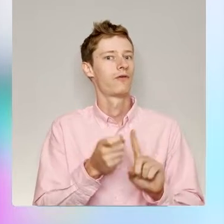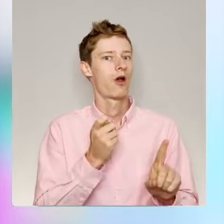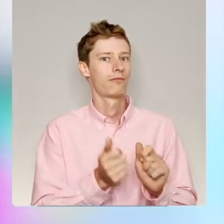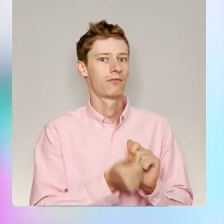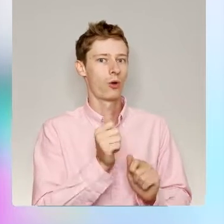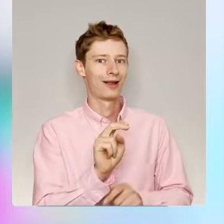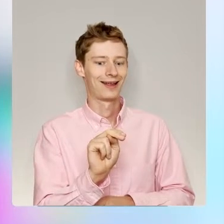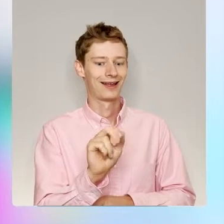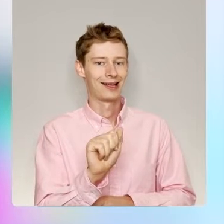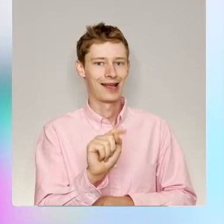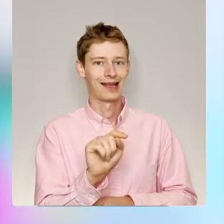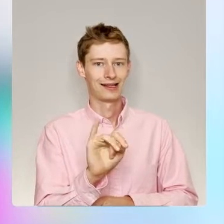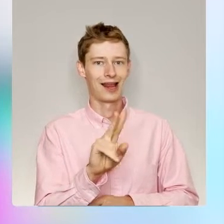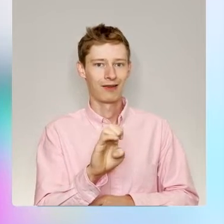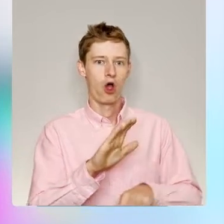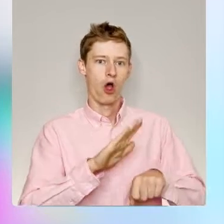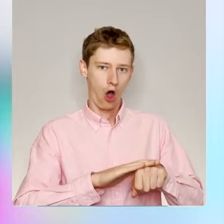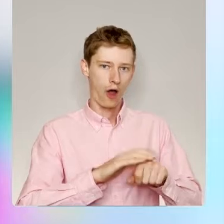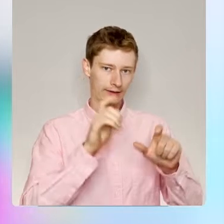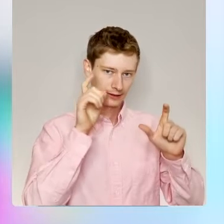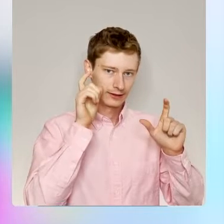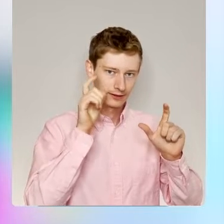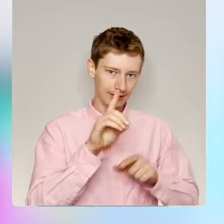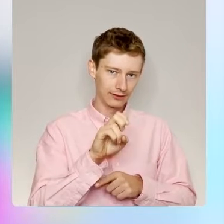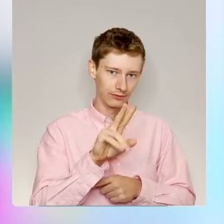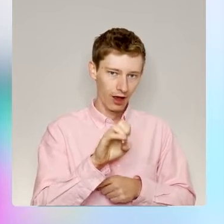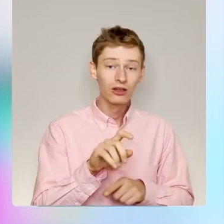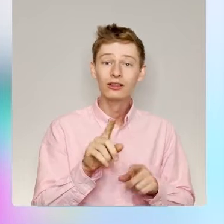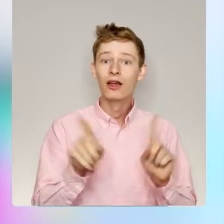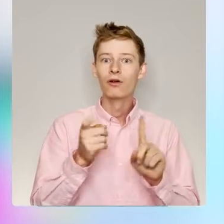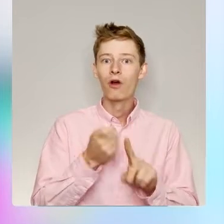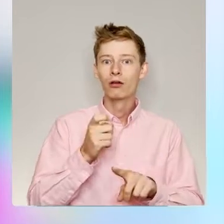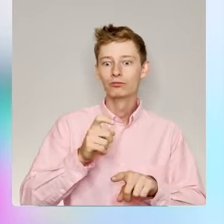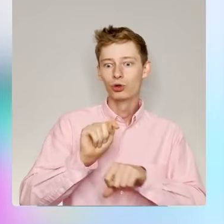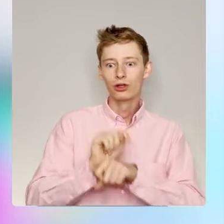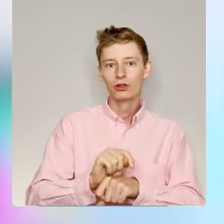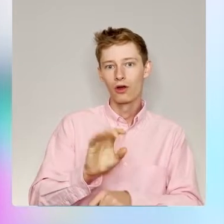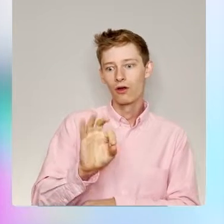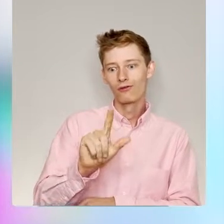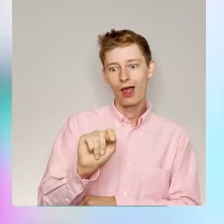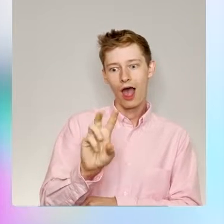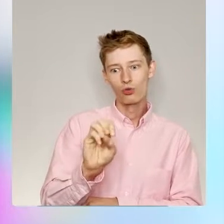to make most native XR experiences, and also different from traditional flat web authoring tools.